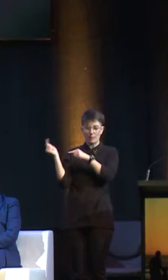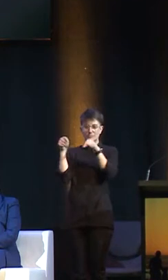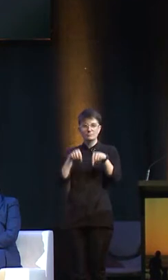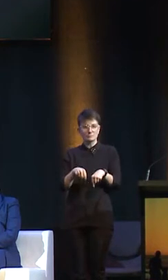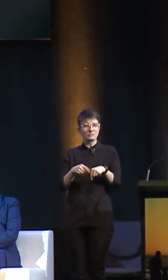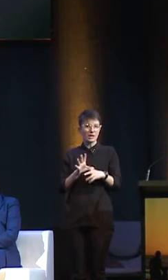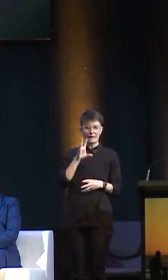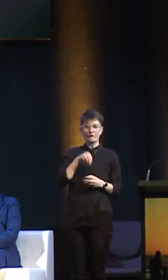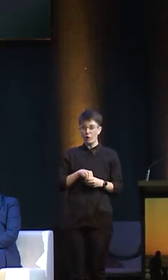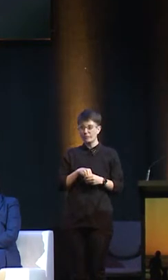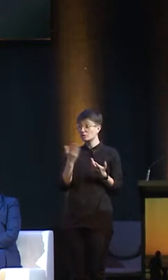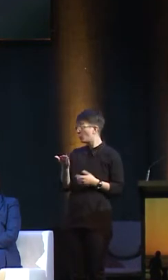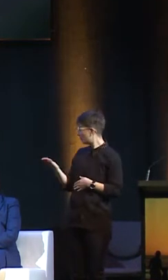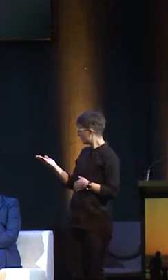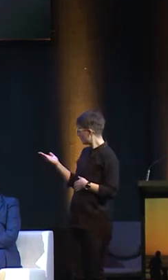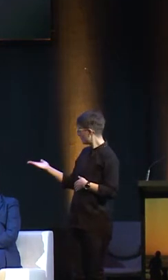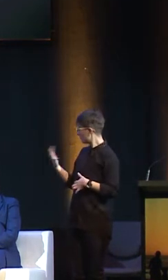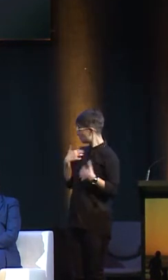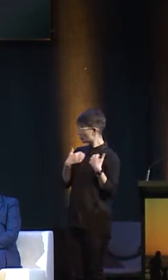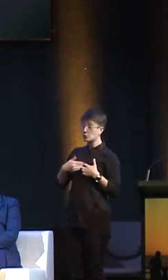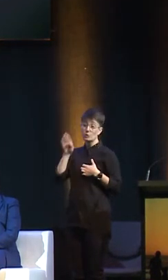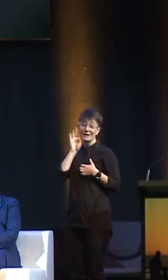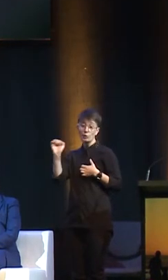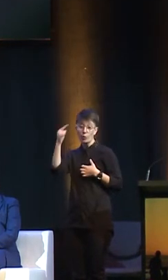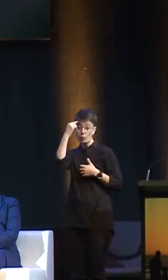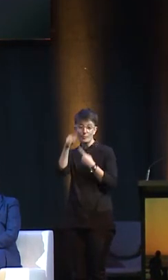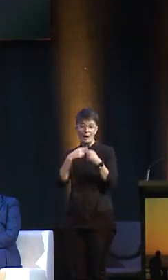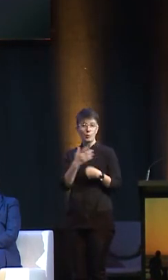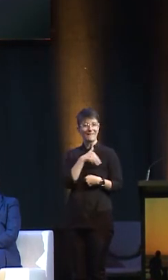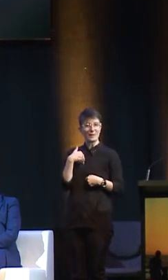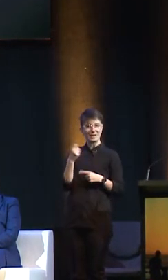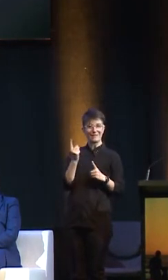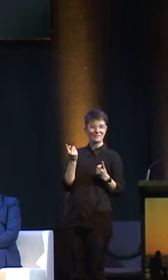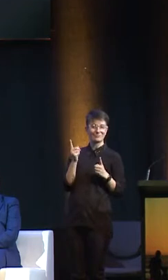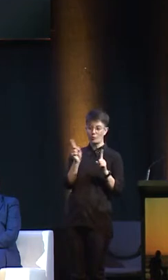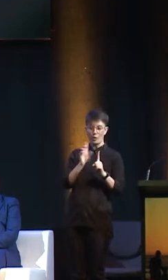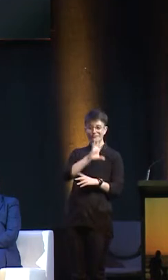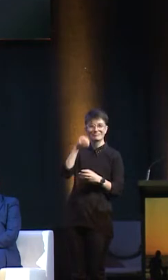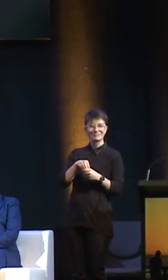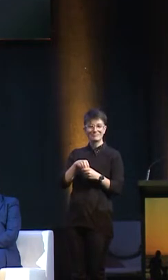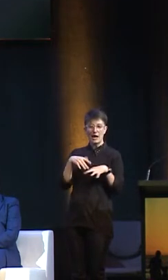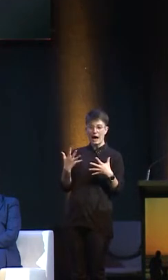government in the path forward for Taranaki? Gus: Sure, Kia ora koutou. It's been a privilege